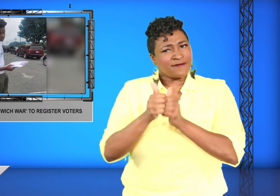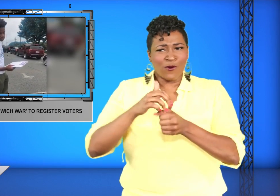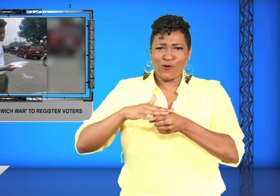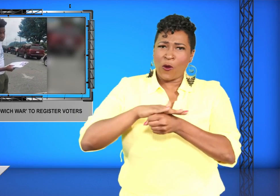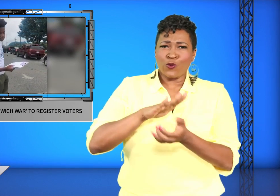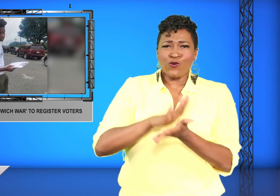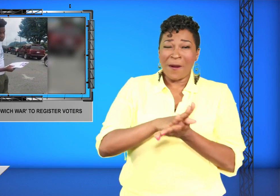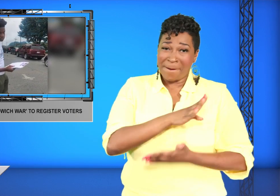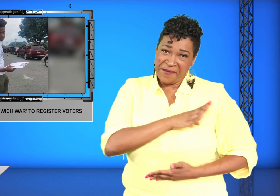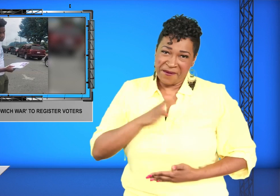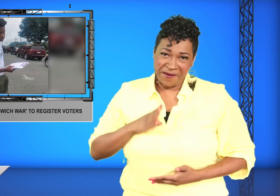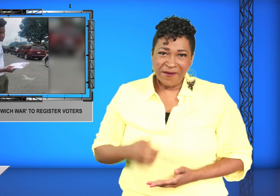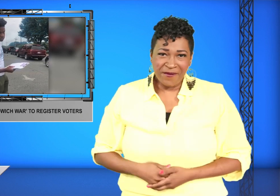school board.